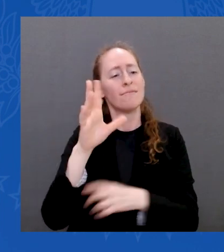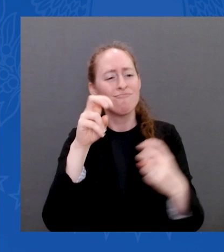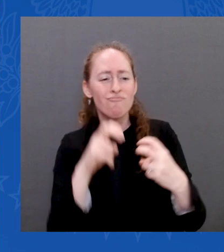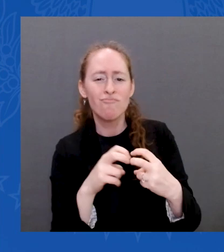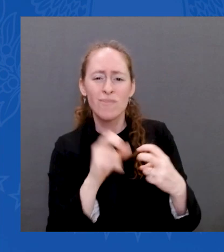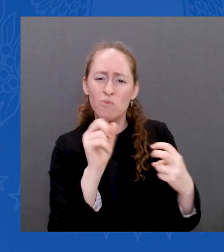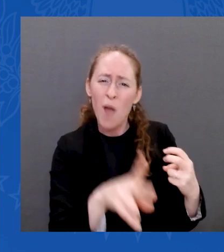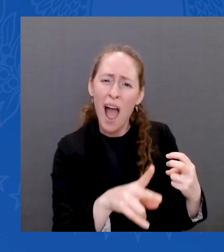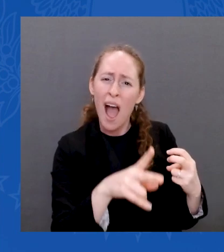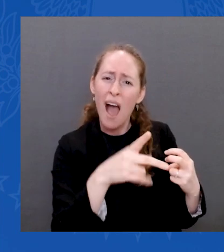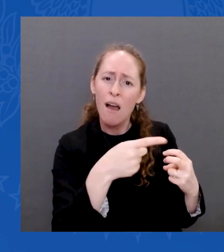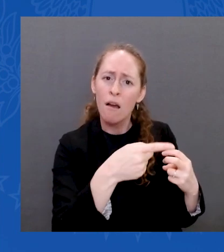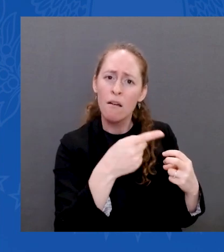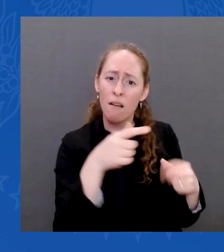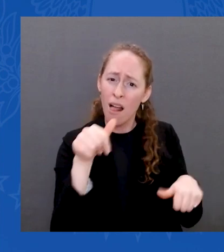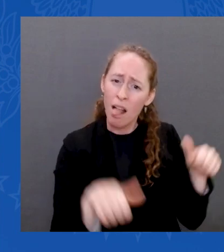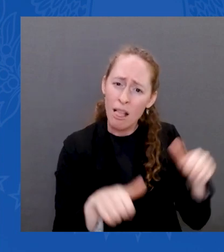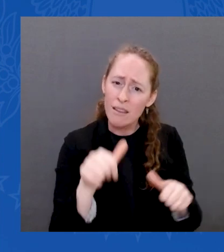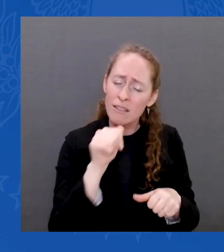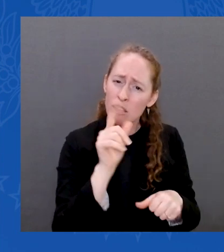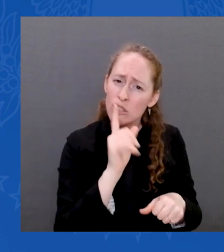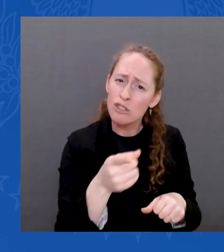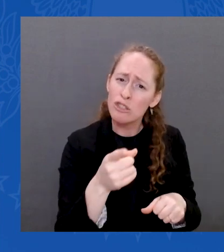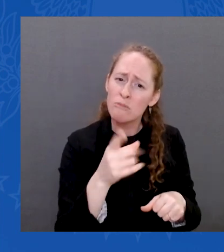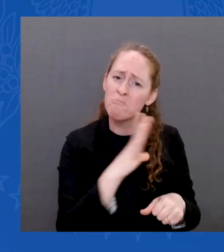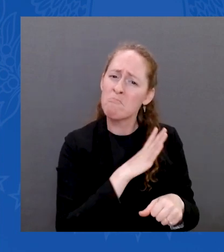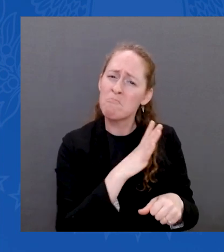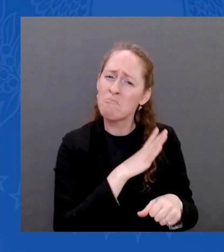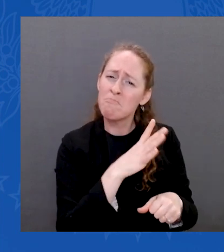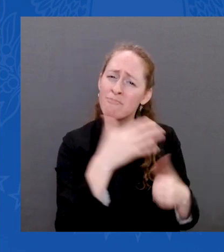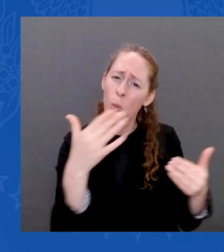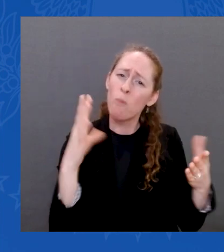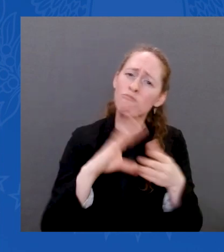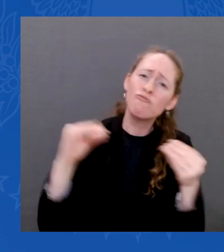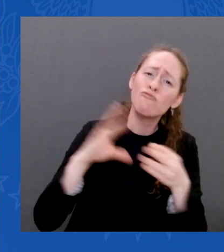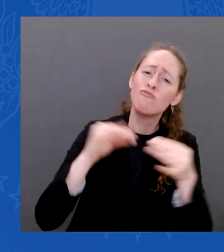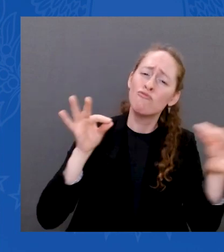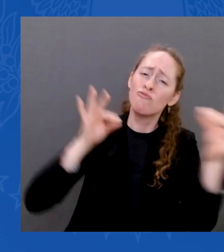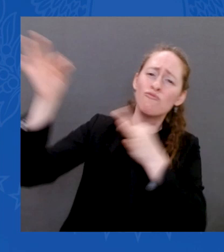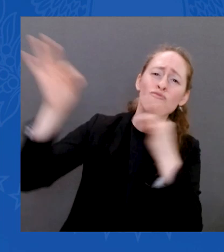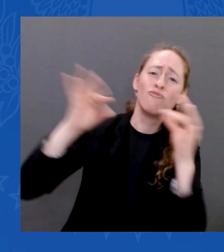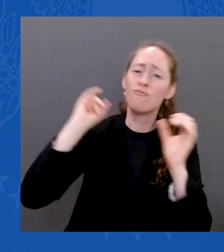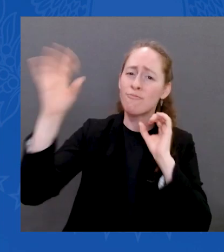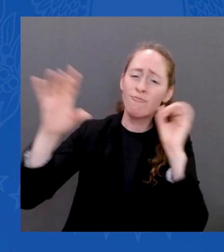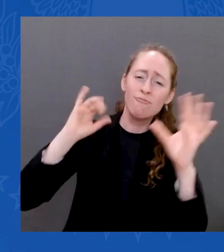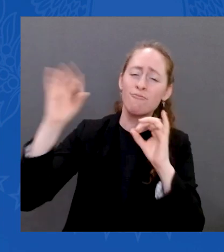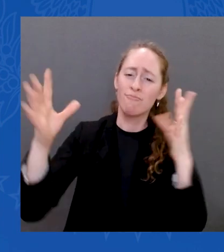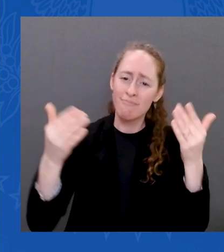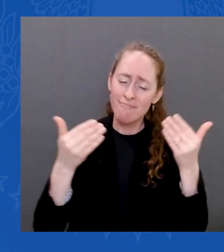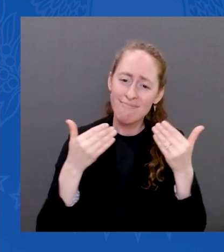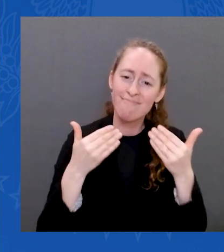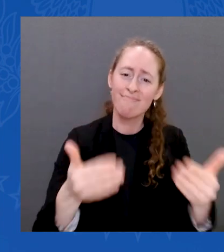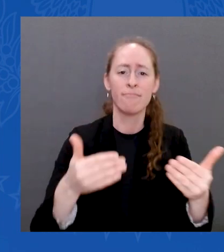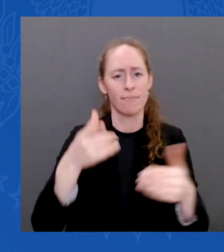It's the calm in your voice that can still the -- you know, the wild horses running through their hearts.